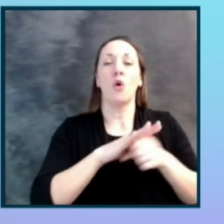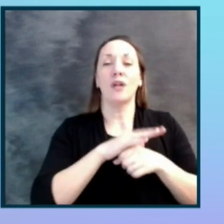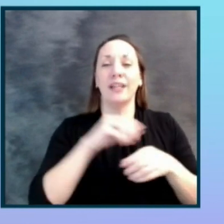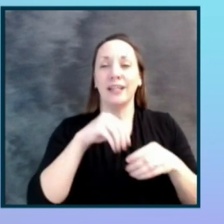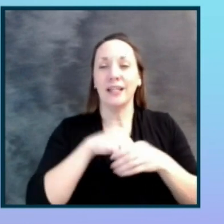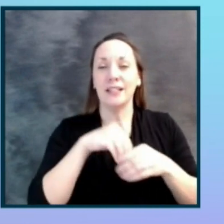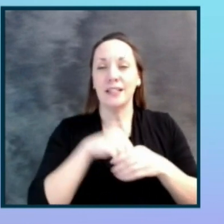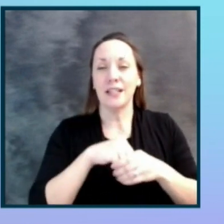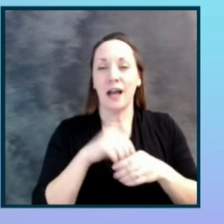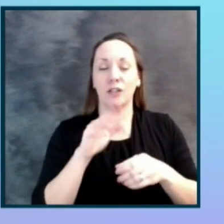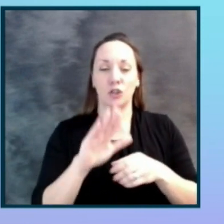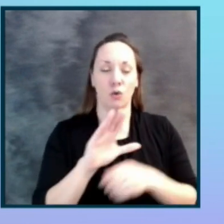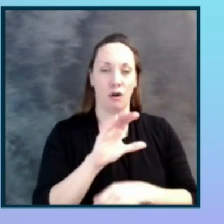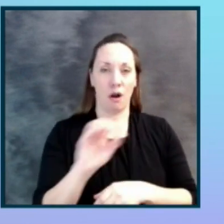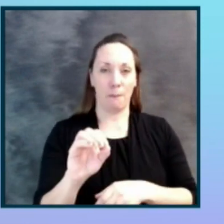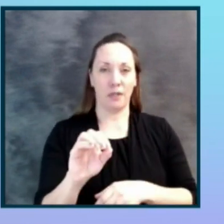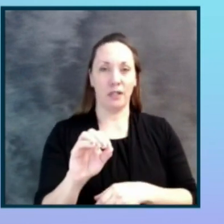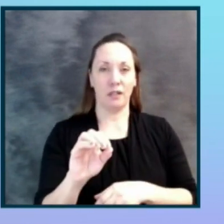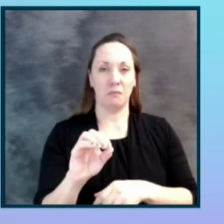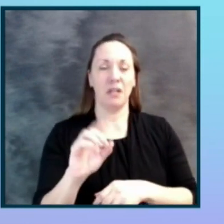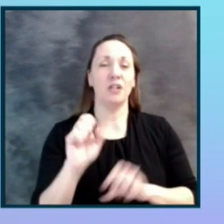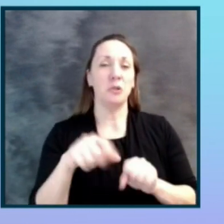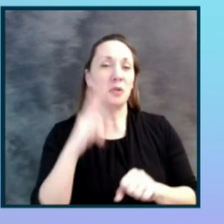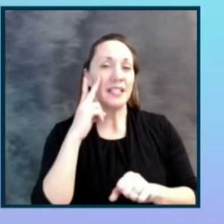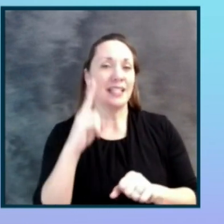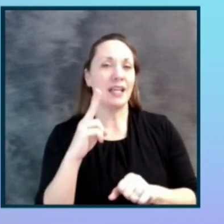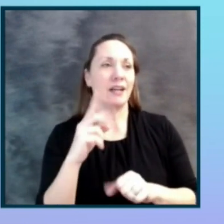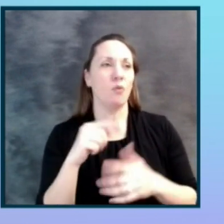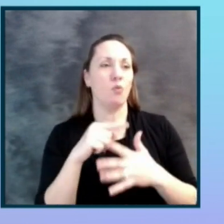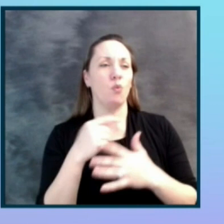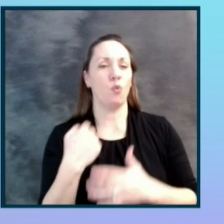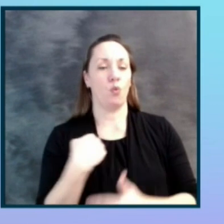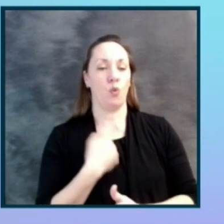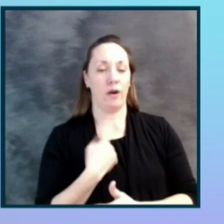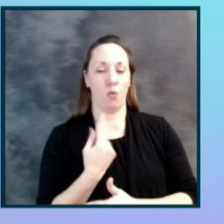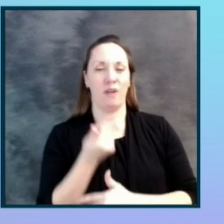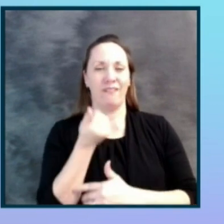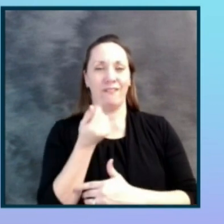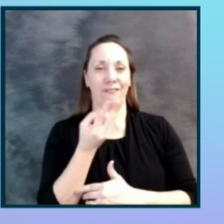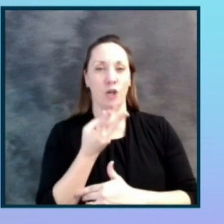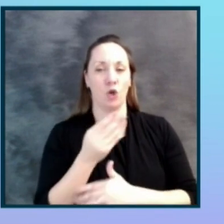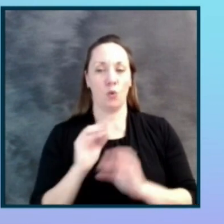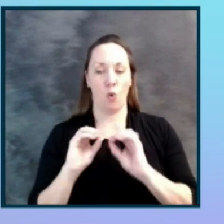it's kind of funny because we're one of the few organizations certainly, digital agencies